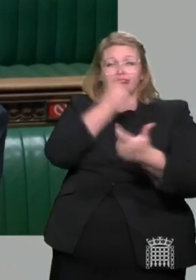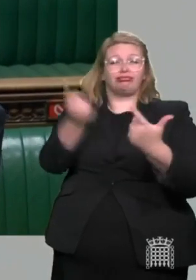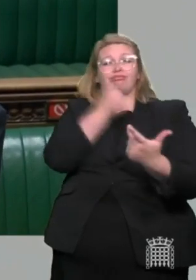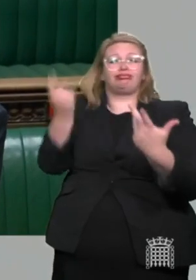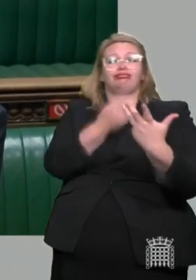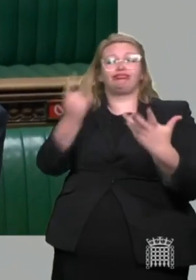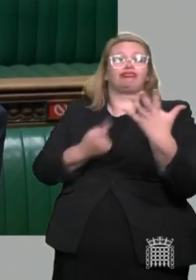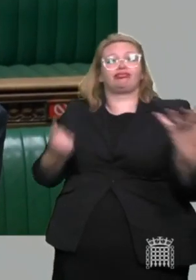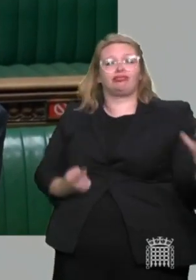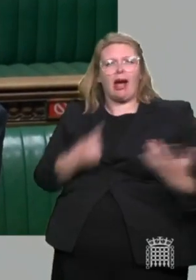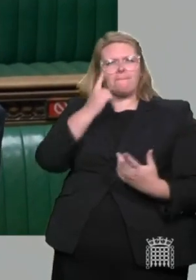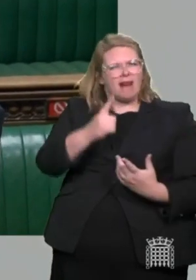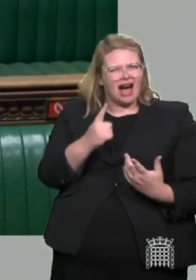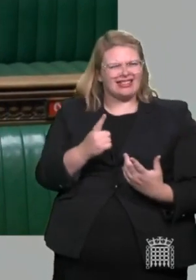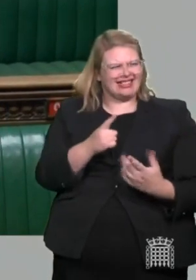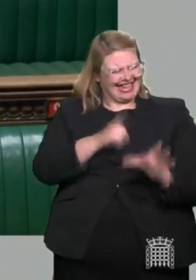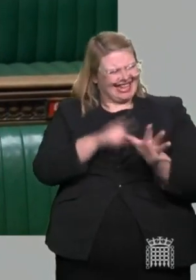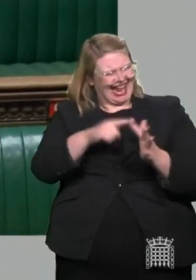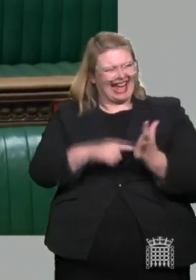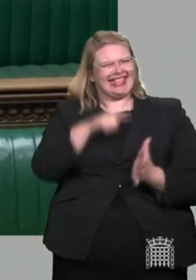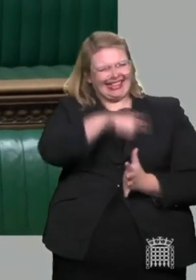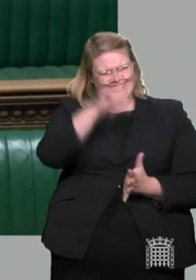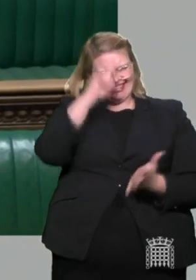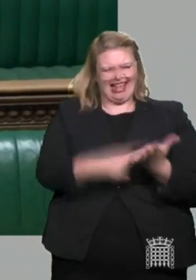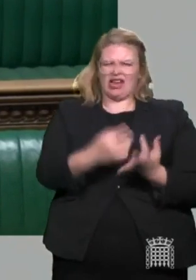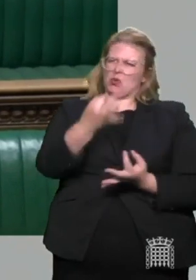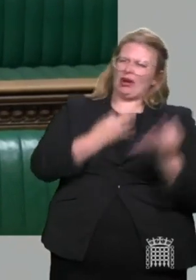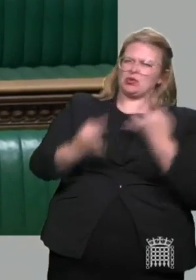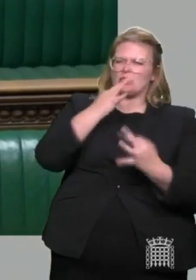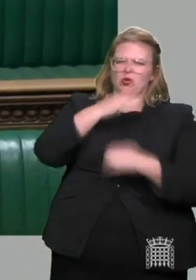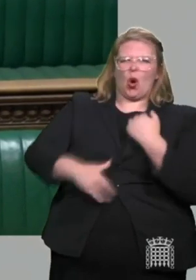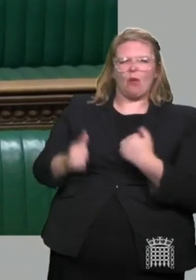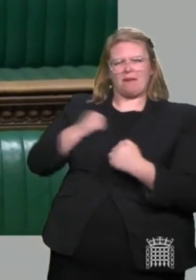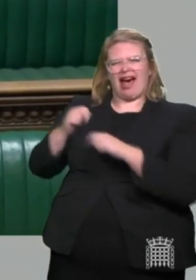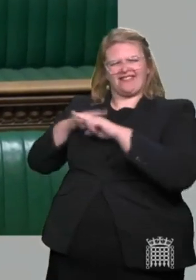jobs for the people of this country, and he goes on and on about wallpaper when, as I have told him